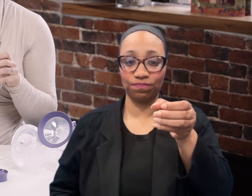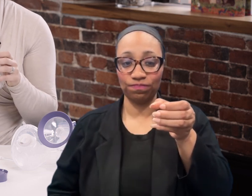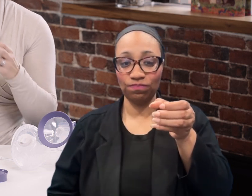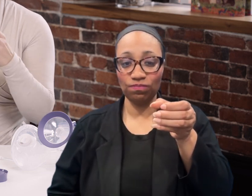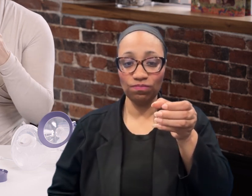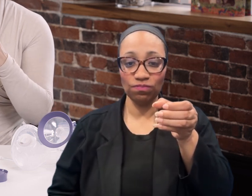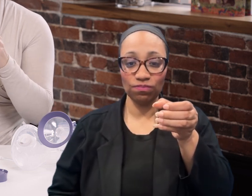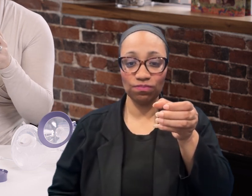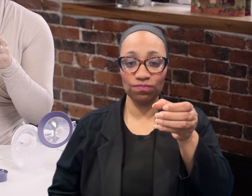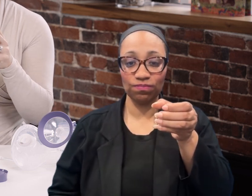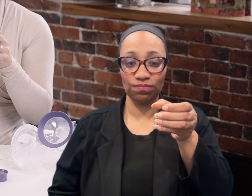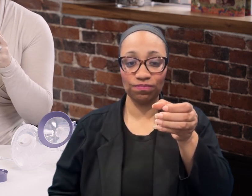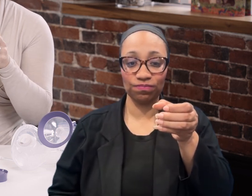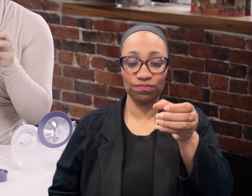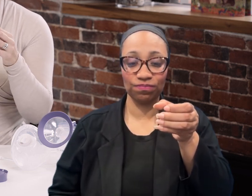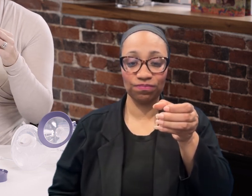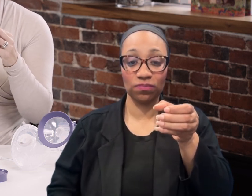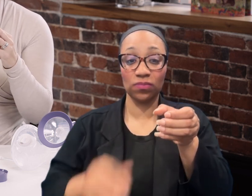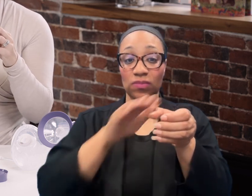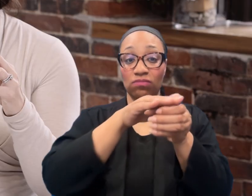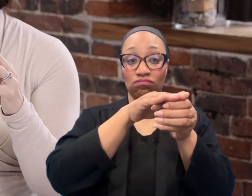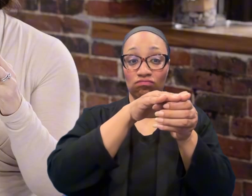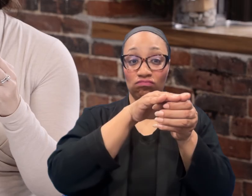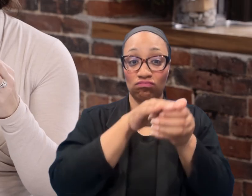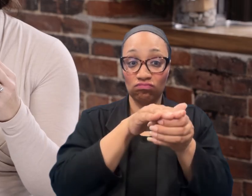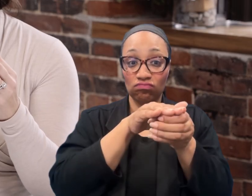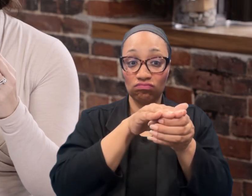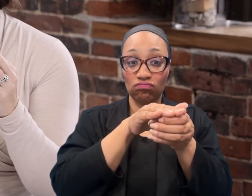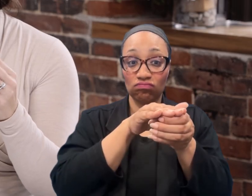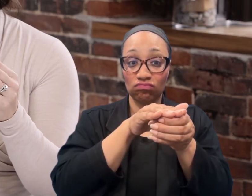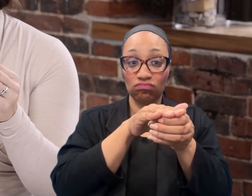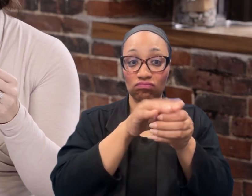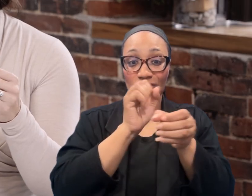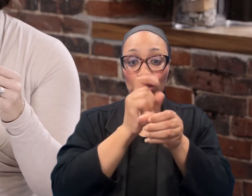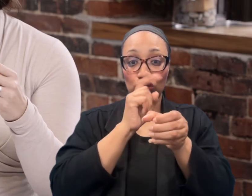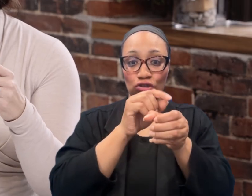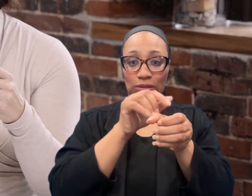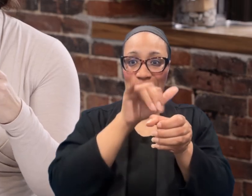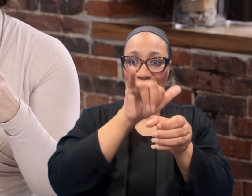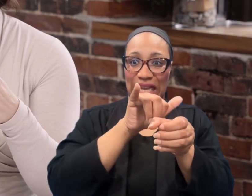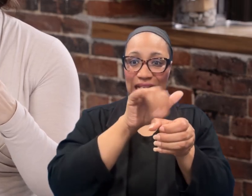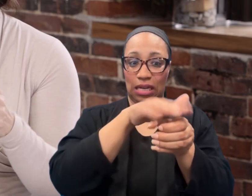The diaphragm can only sit on here one way. You do want to make sure that it is all the way around.